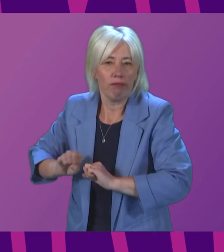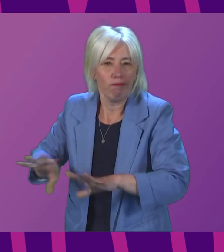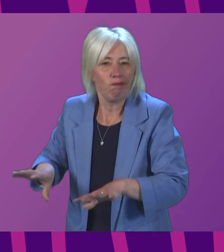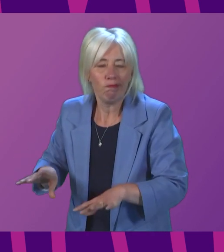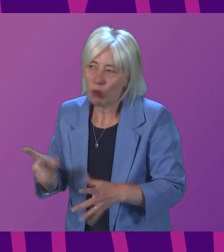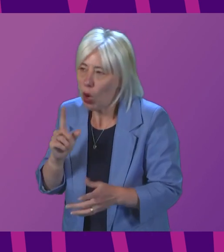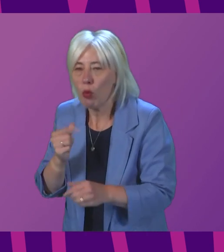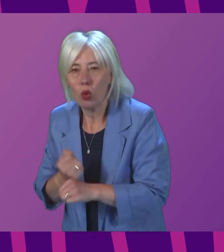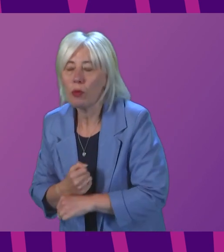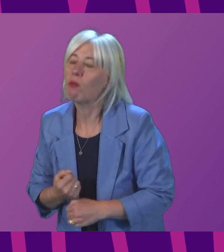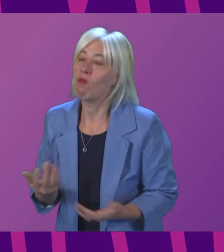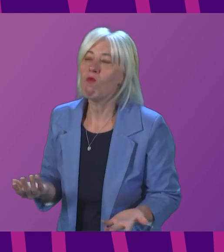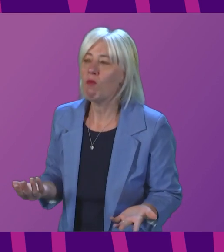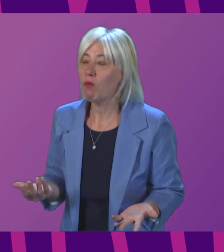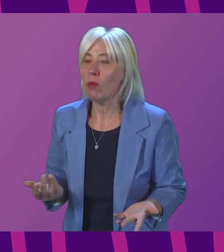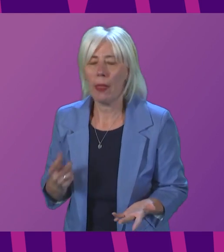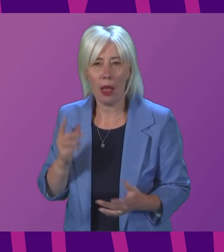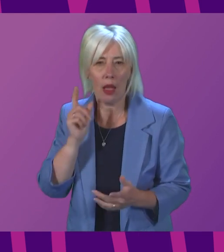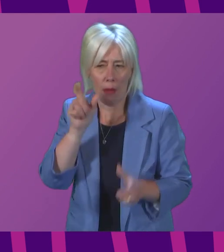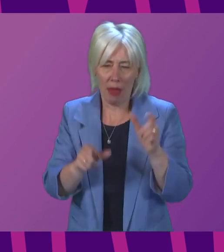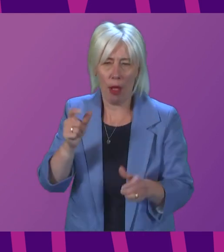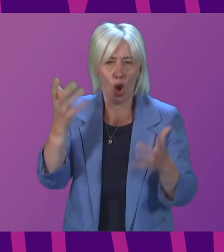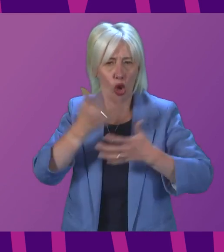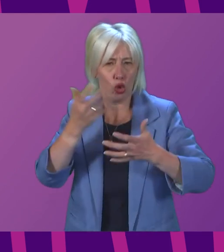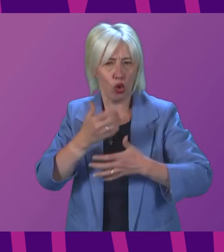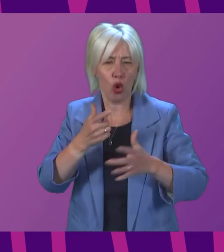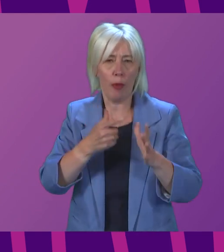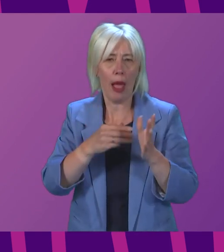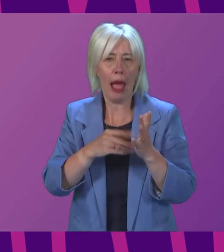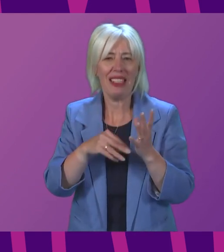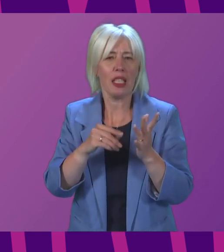I think that people were understandably concerned by the reports about Amazon, for example.